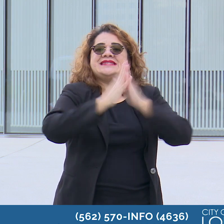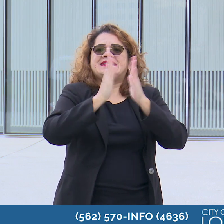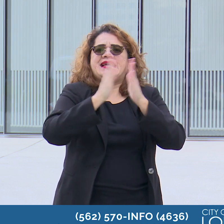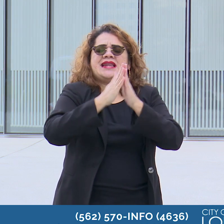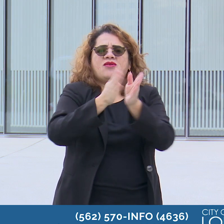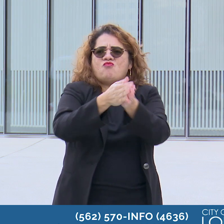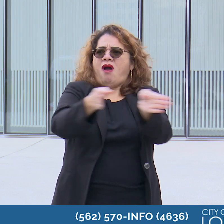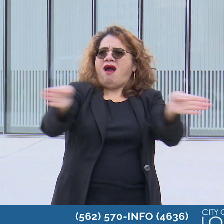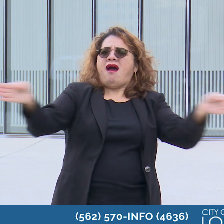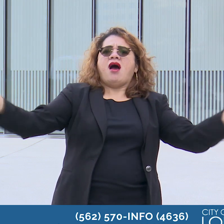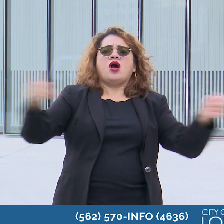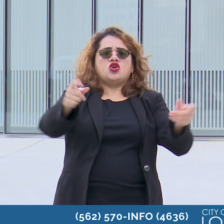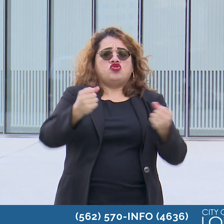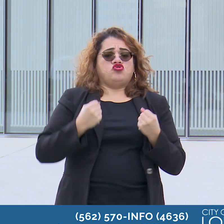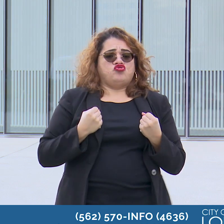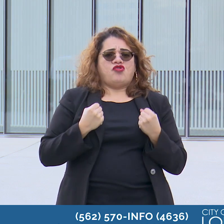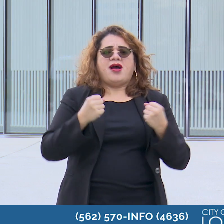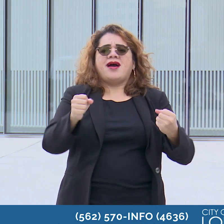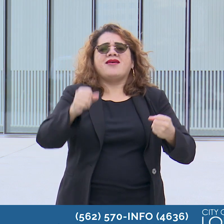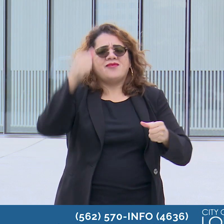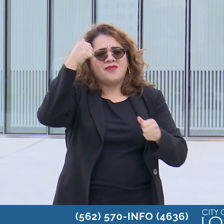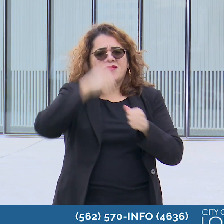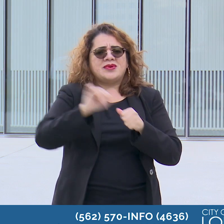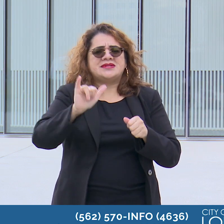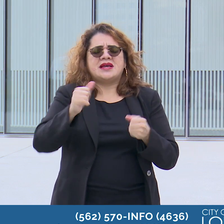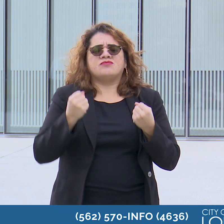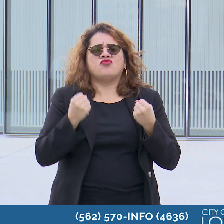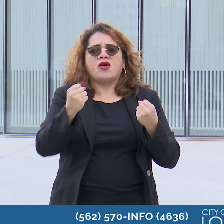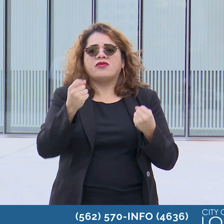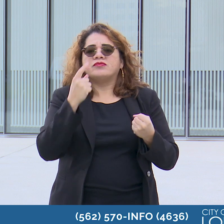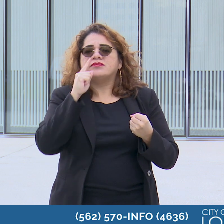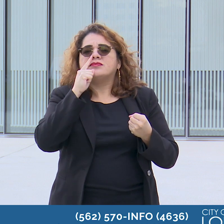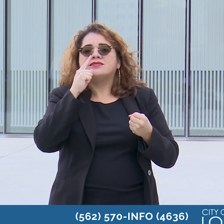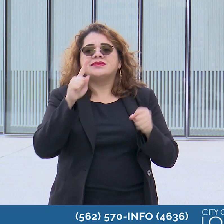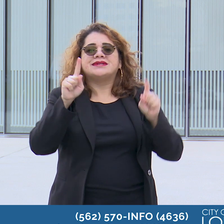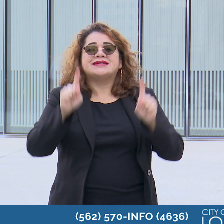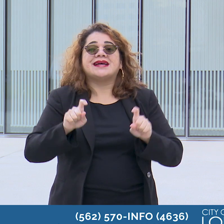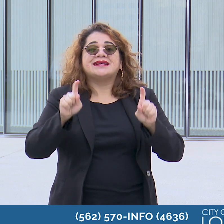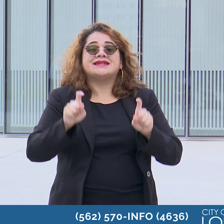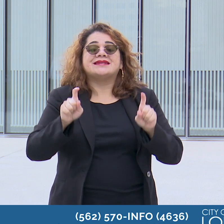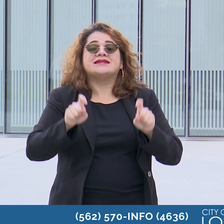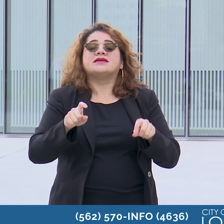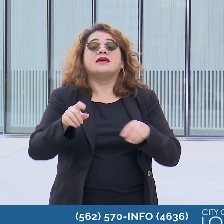And so you'll be able to drive up like you do for a test and instead of getting a test